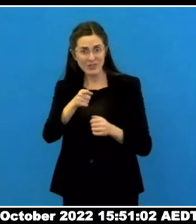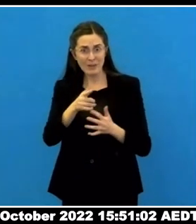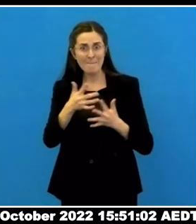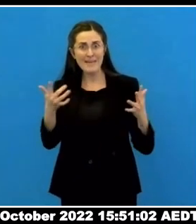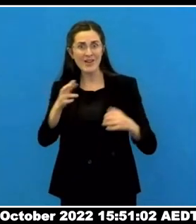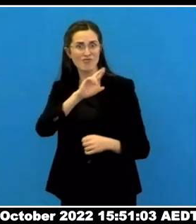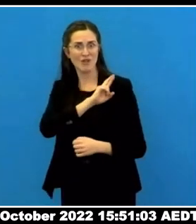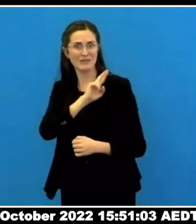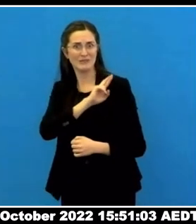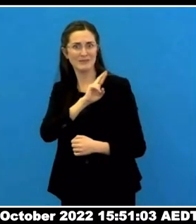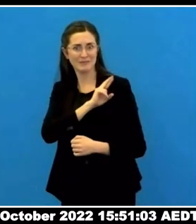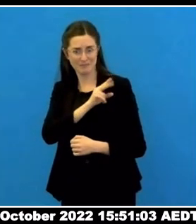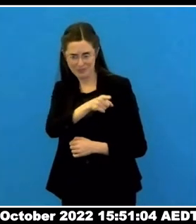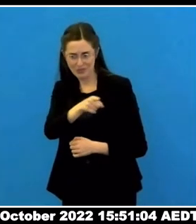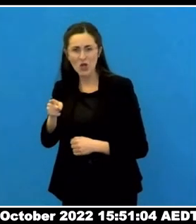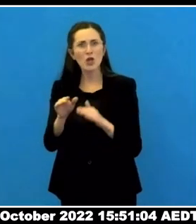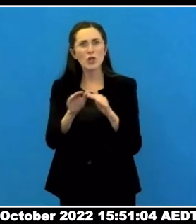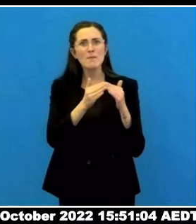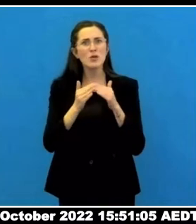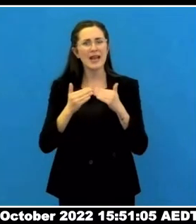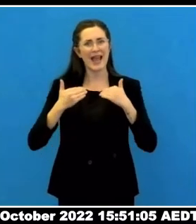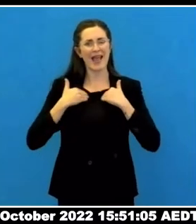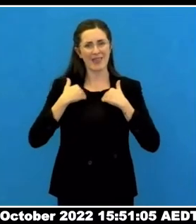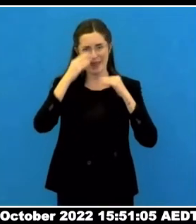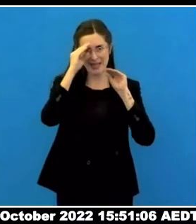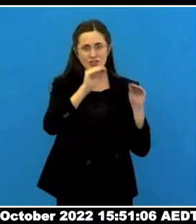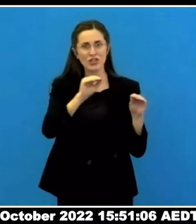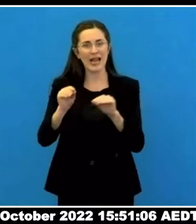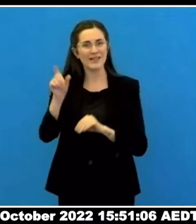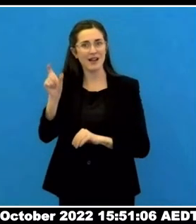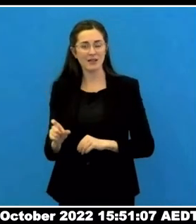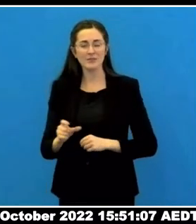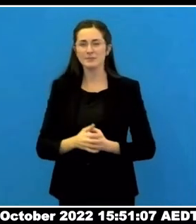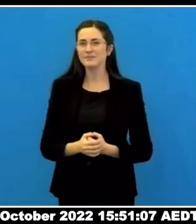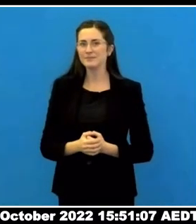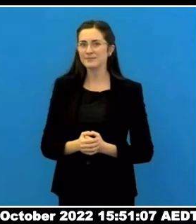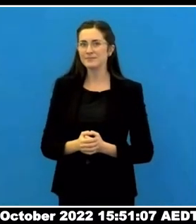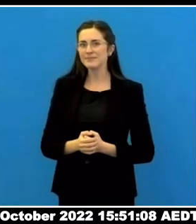as the community health educators. So, yes, we are part of that community.